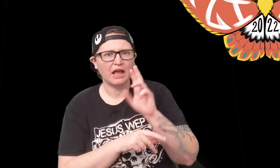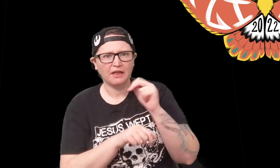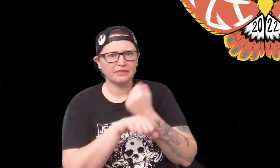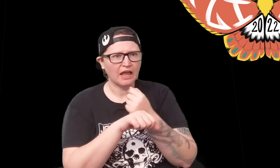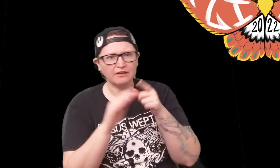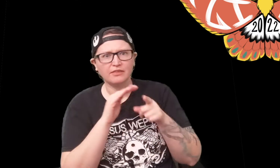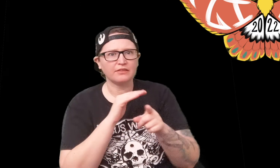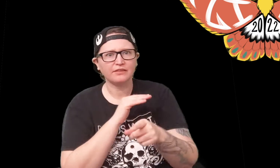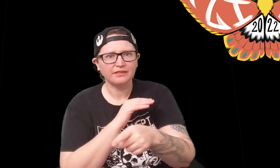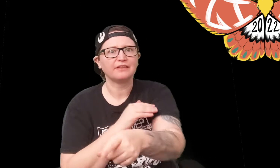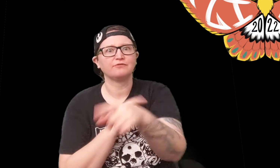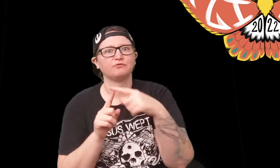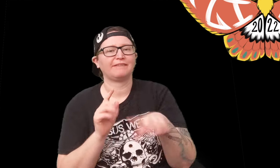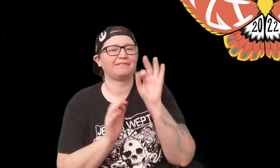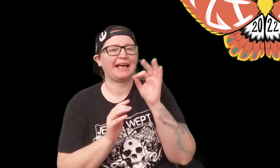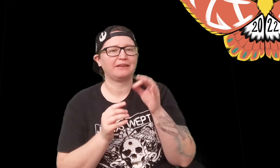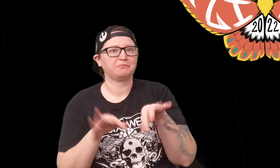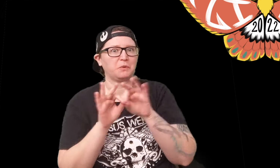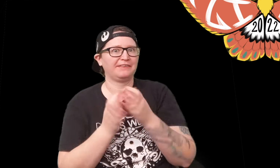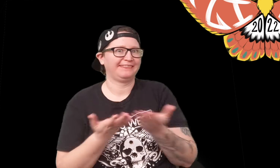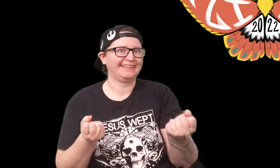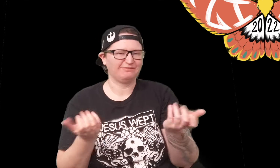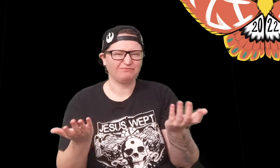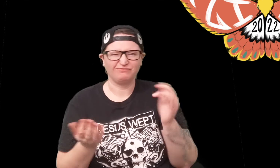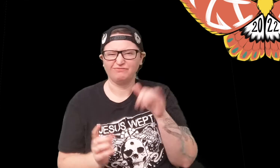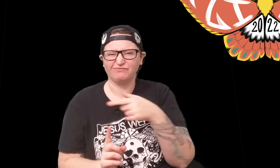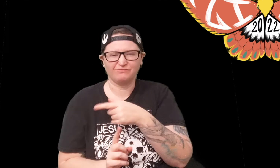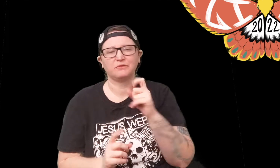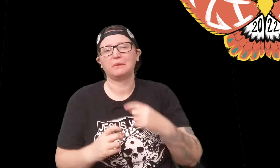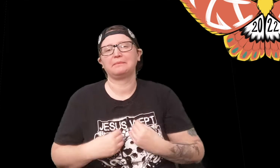and puzzles you know trying to unlock things as you go through trying to find find important